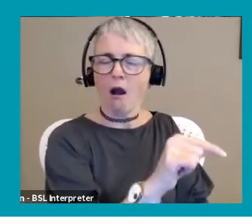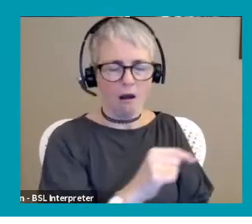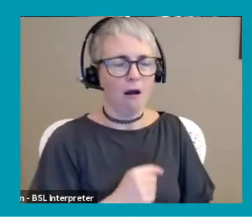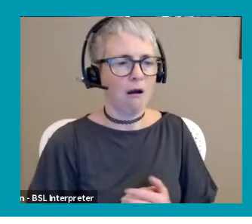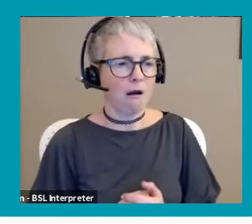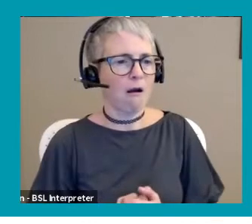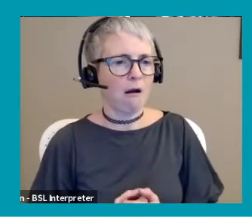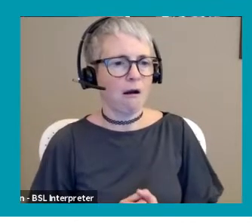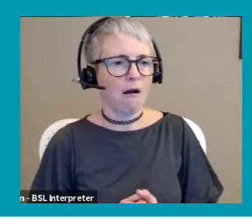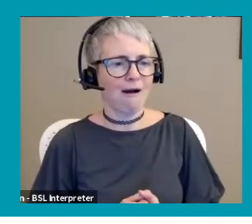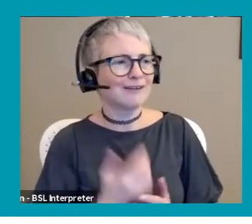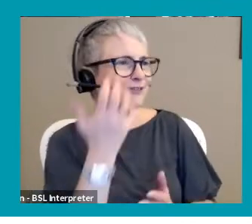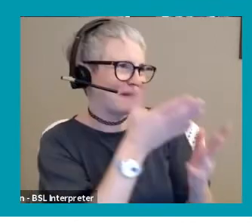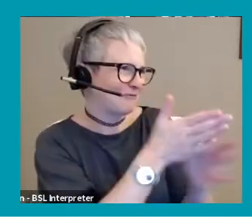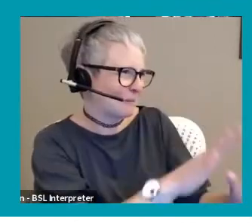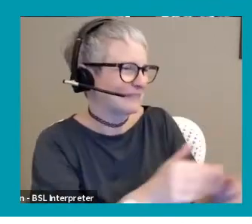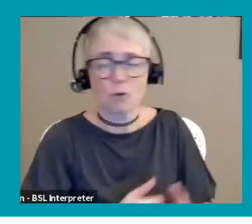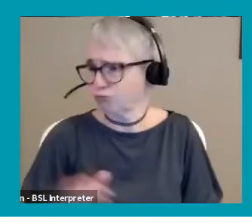Sorry Tammy. That's fine.